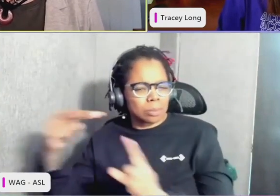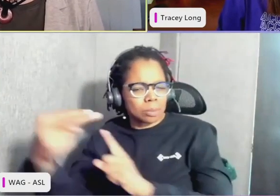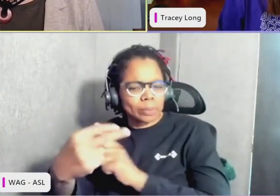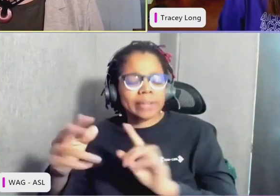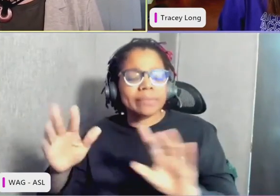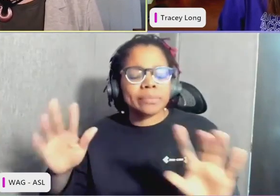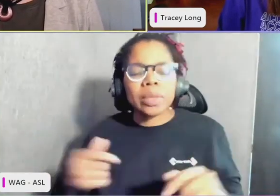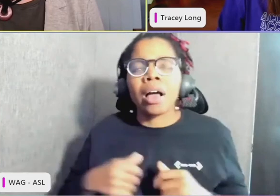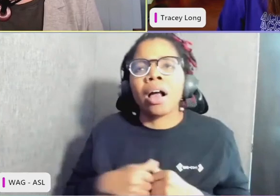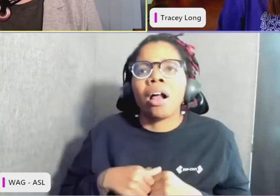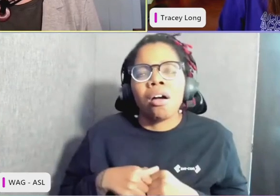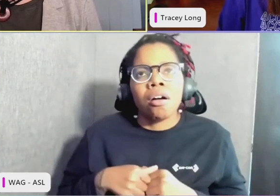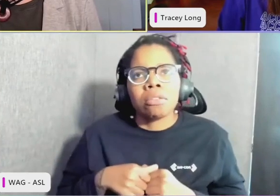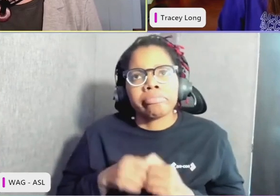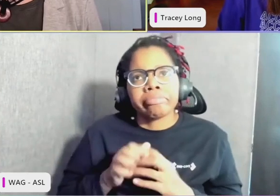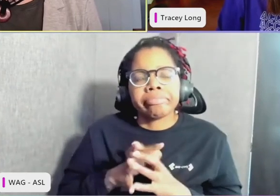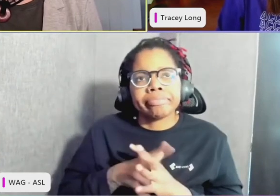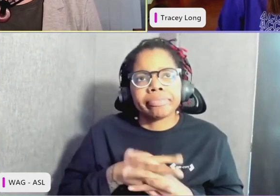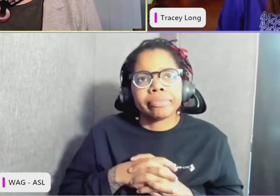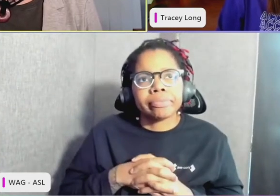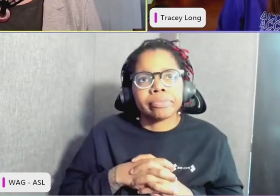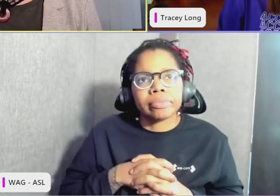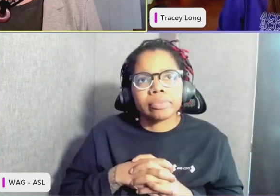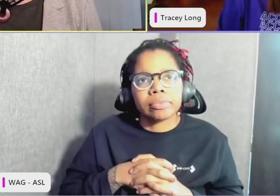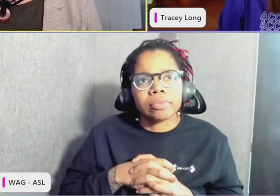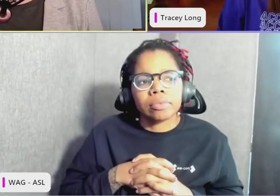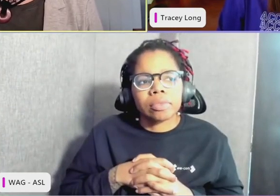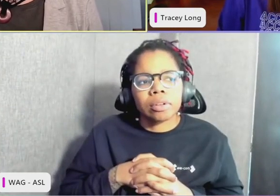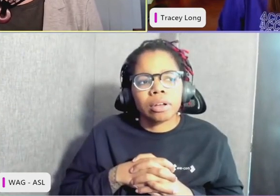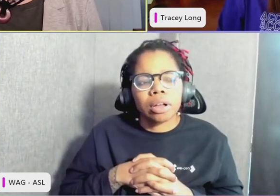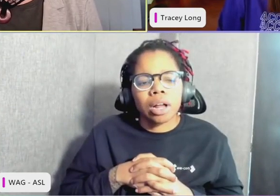[Whitney Quesenbery] When you see a -- when you say